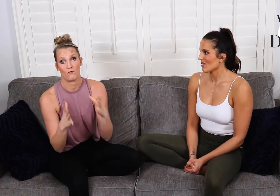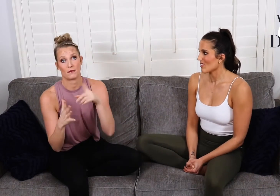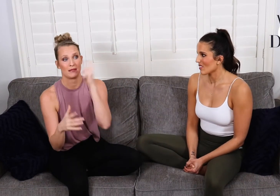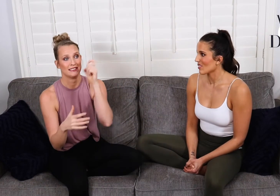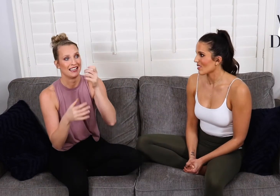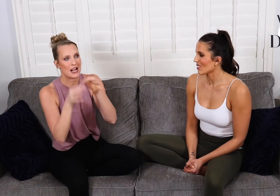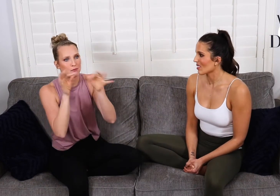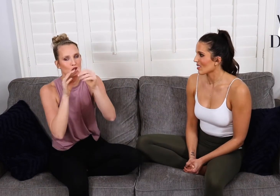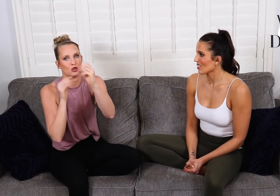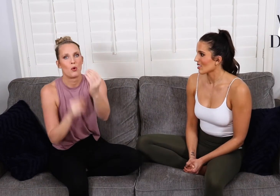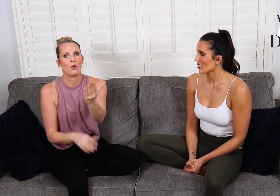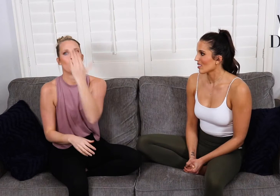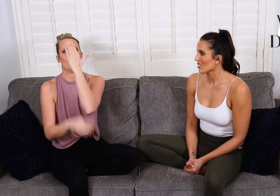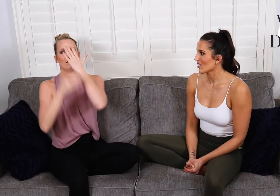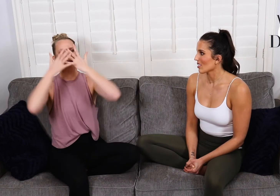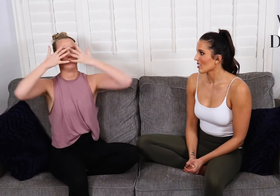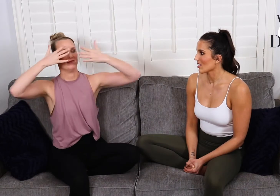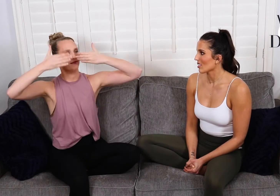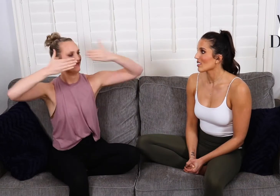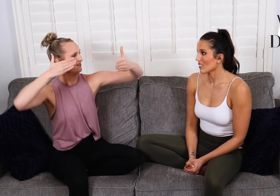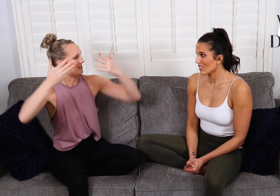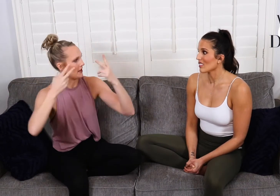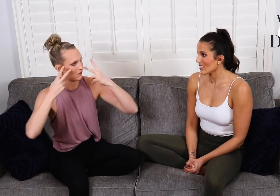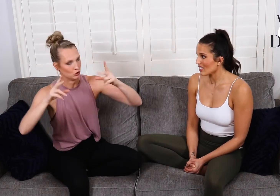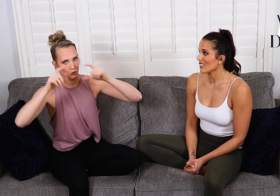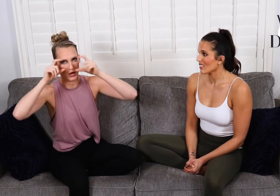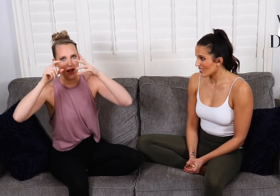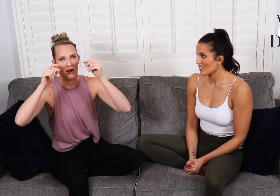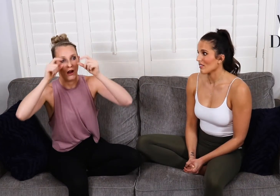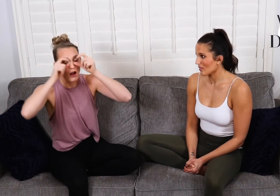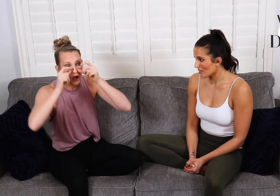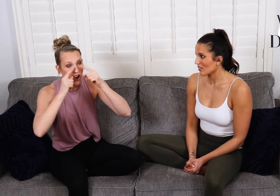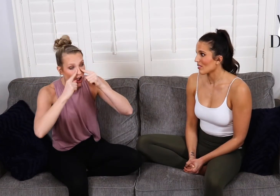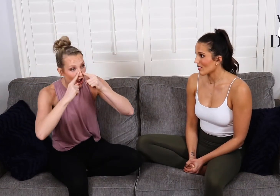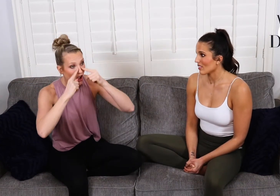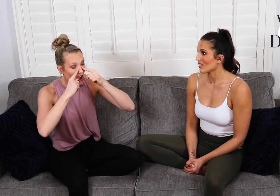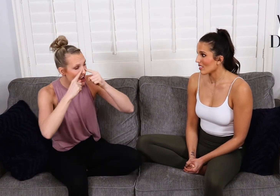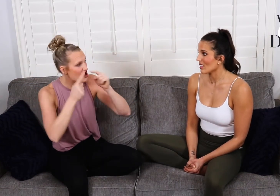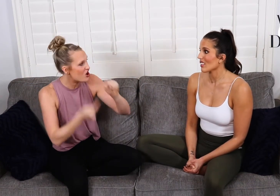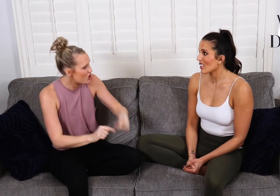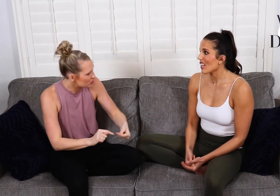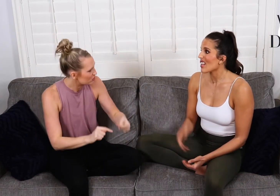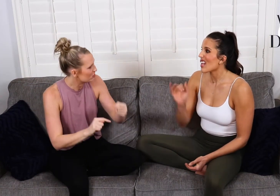the captioning so in your face and then you've got the movie in the background and it's pinching your nose, it hurts.